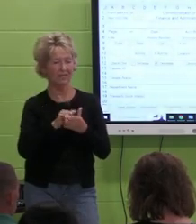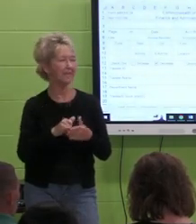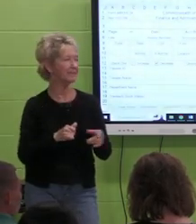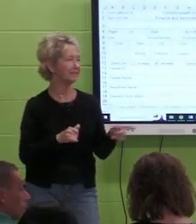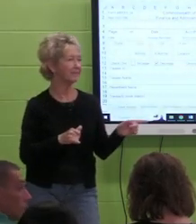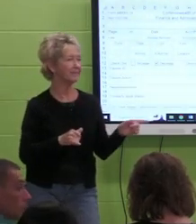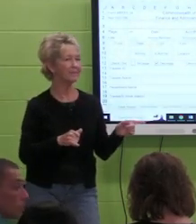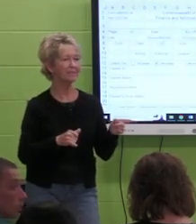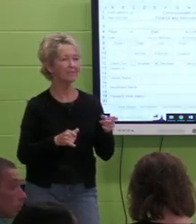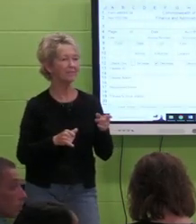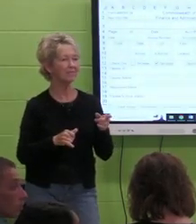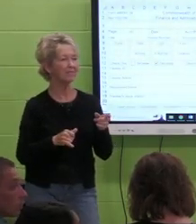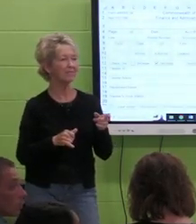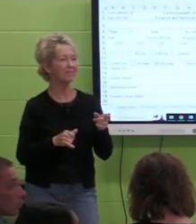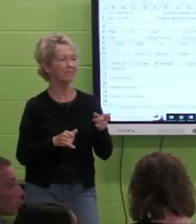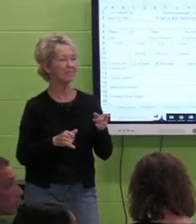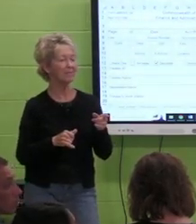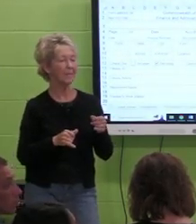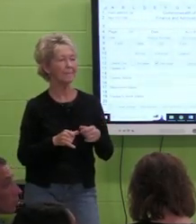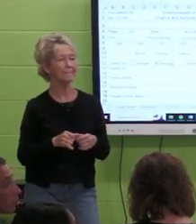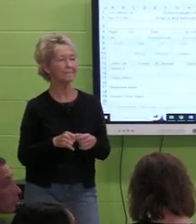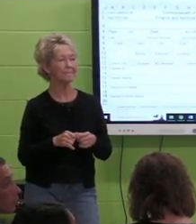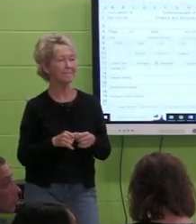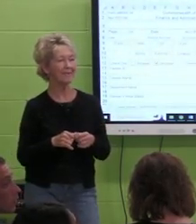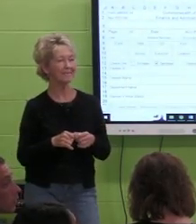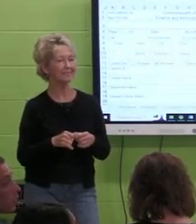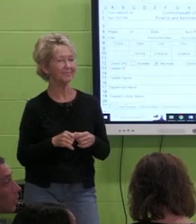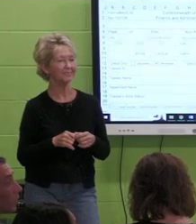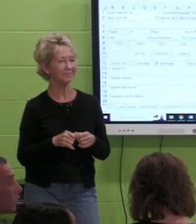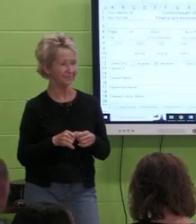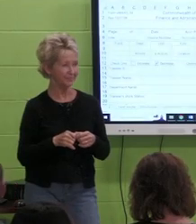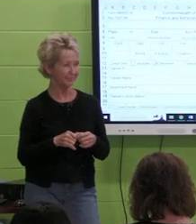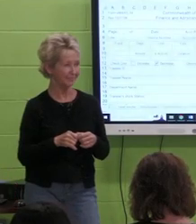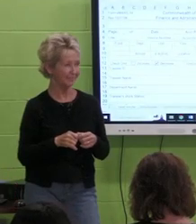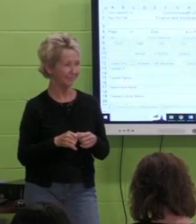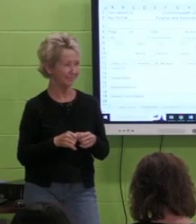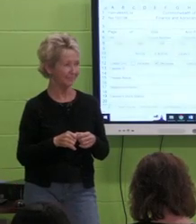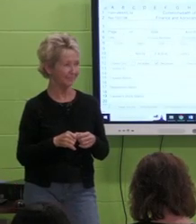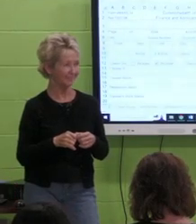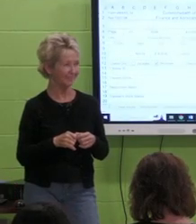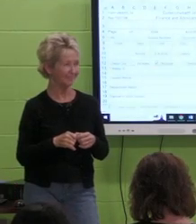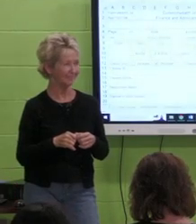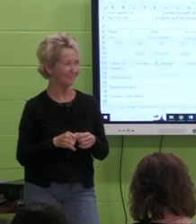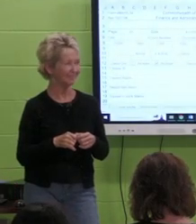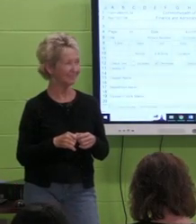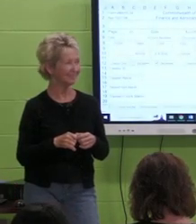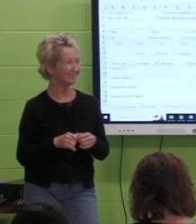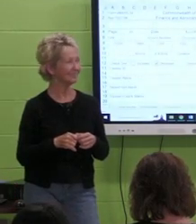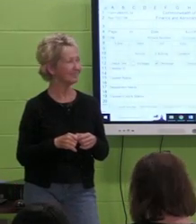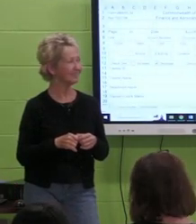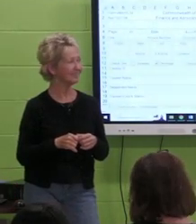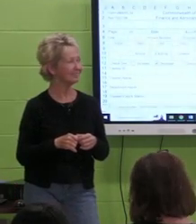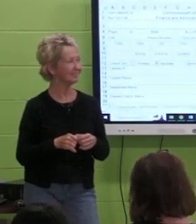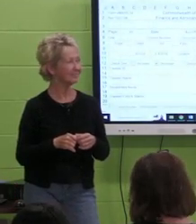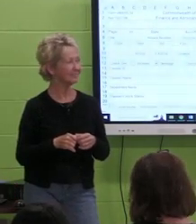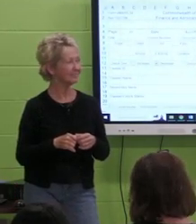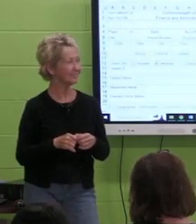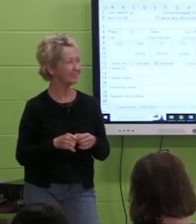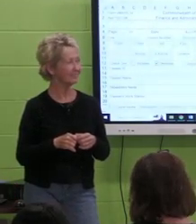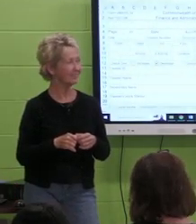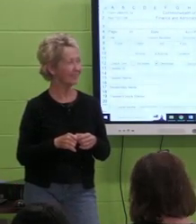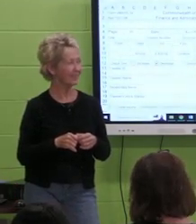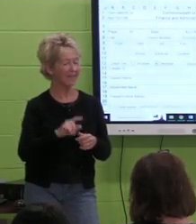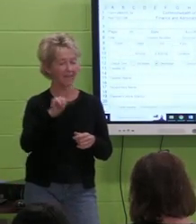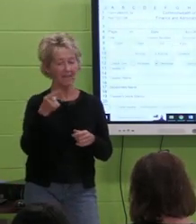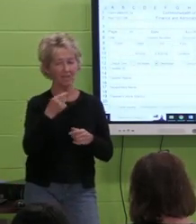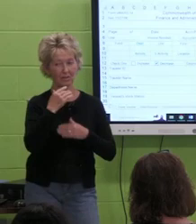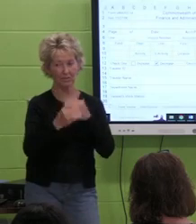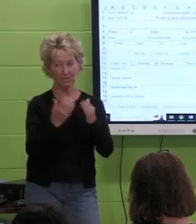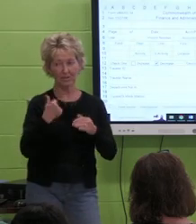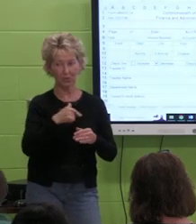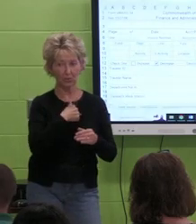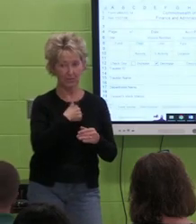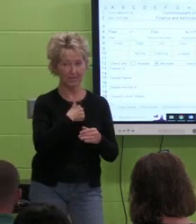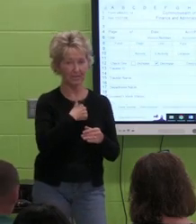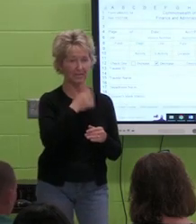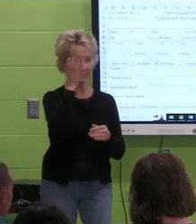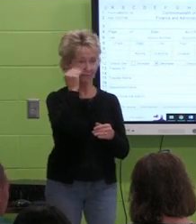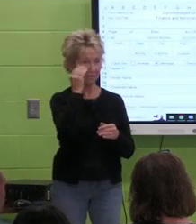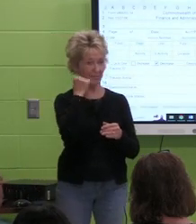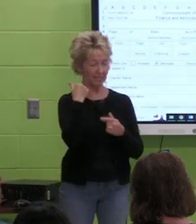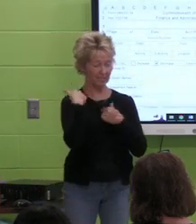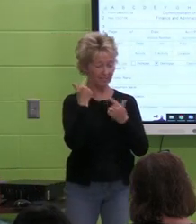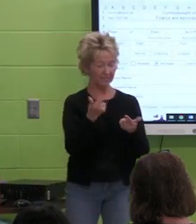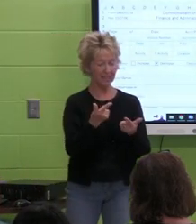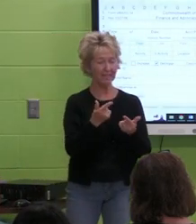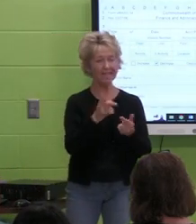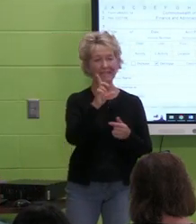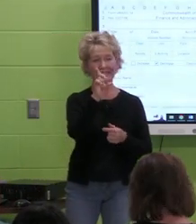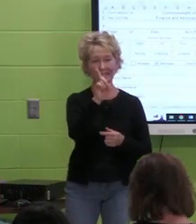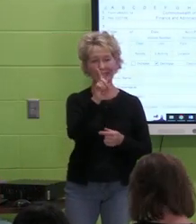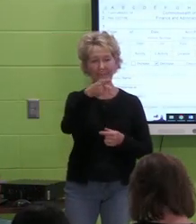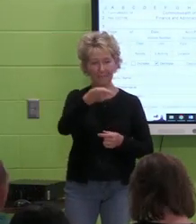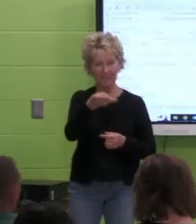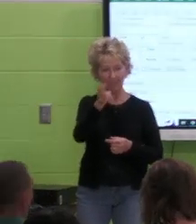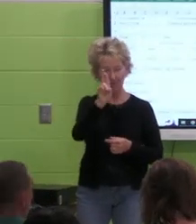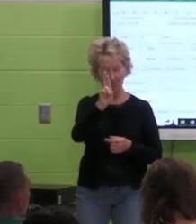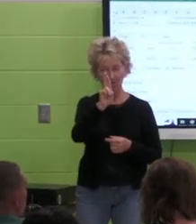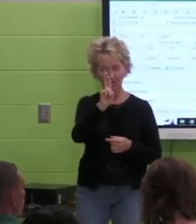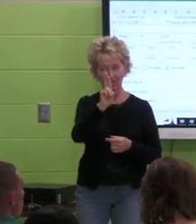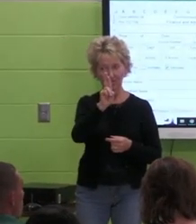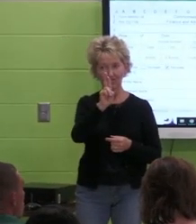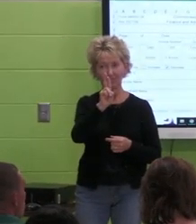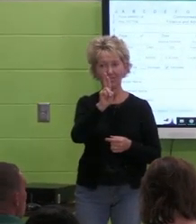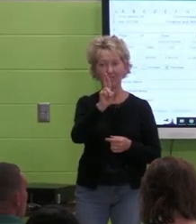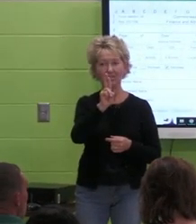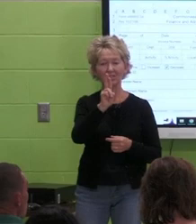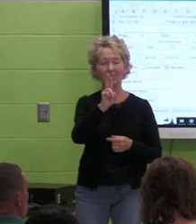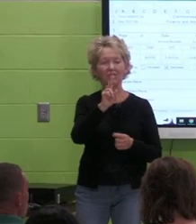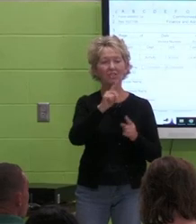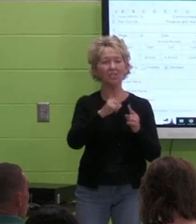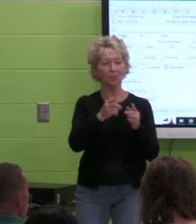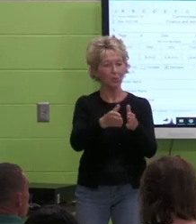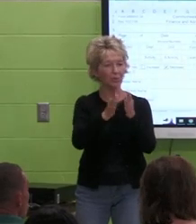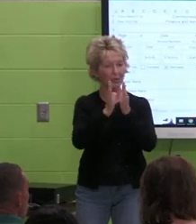yes ma'am. the only process that we through is the DPR process in order to request items